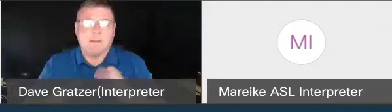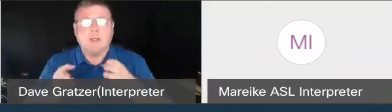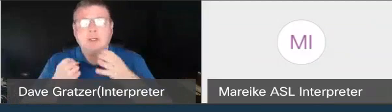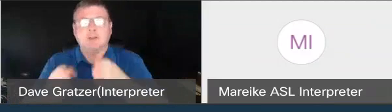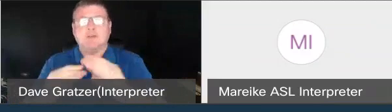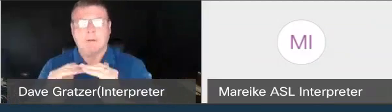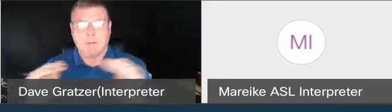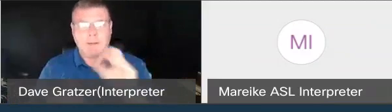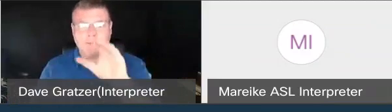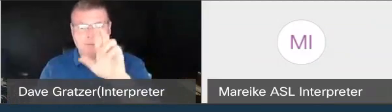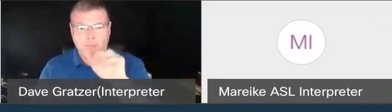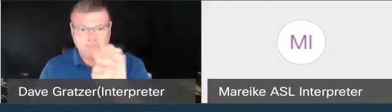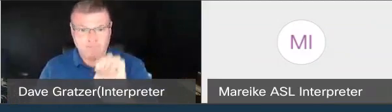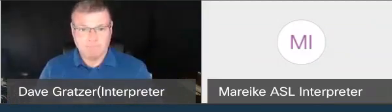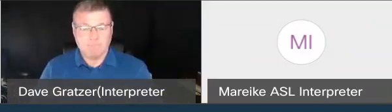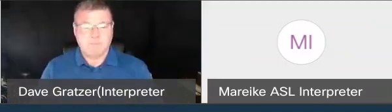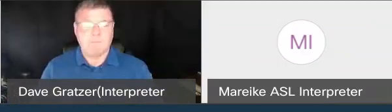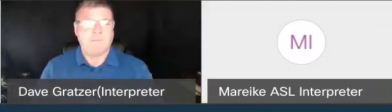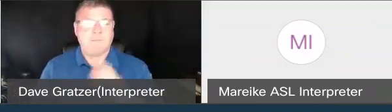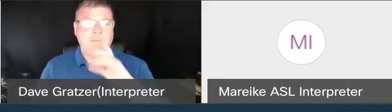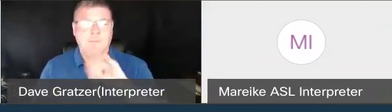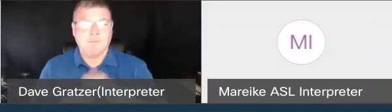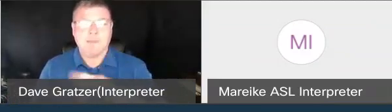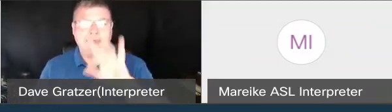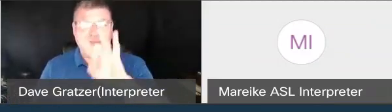So over 93 individuals, which is 8% of our entire population